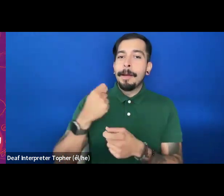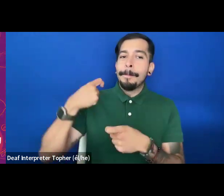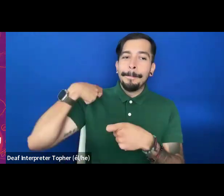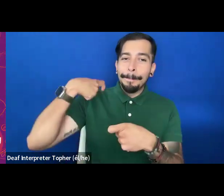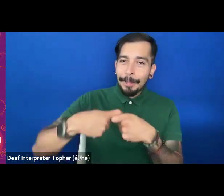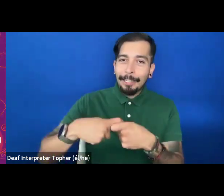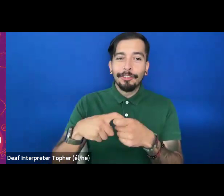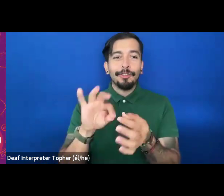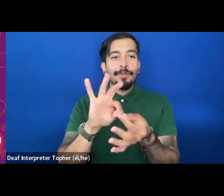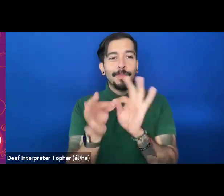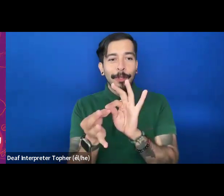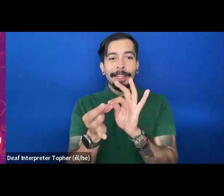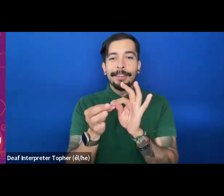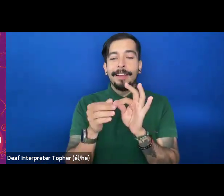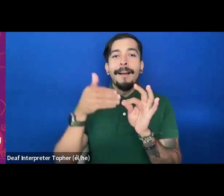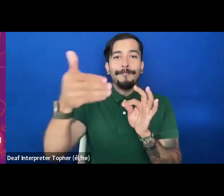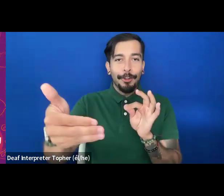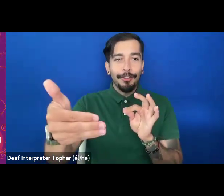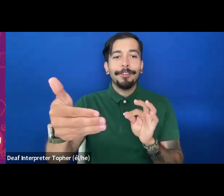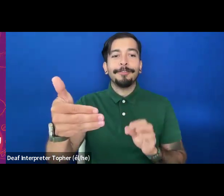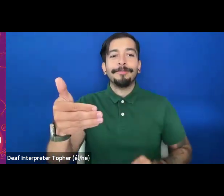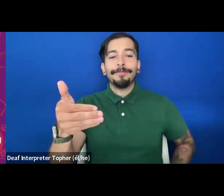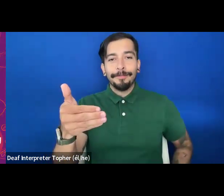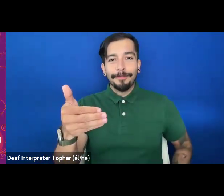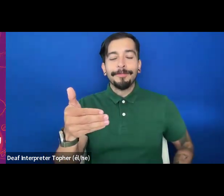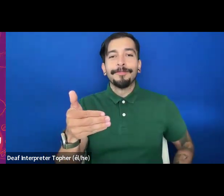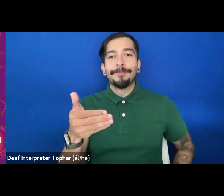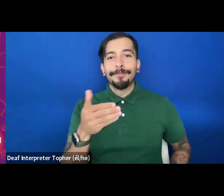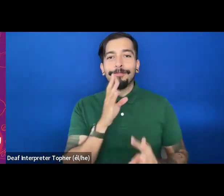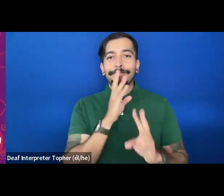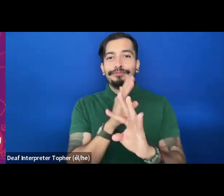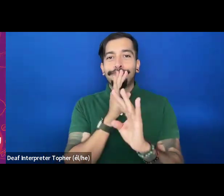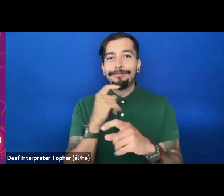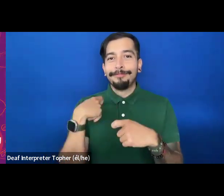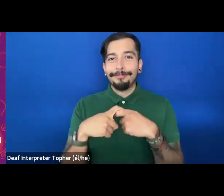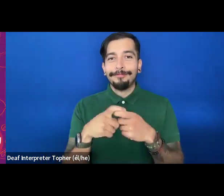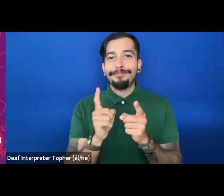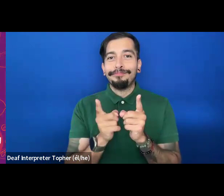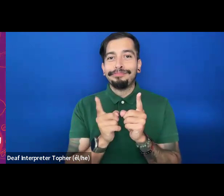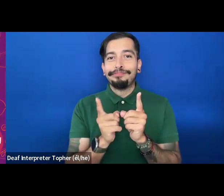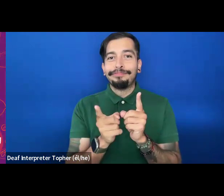(interpreter speaking in Spanish)